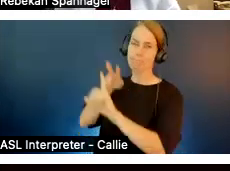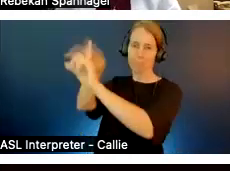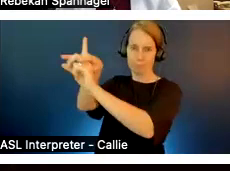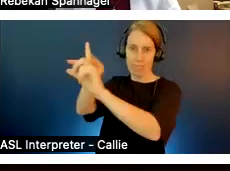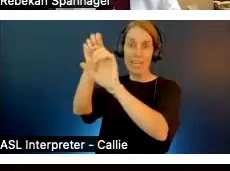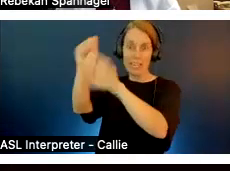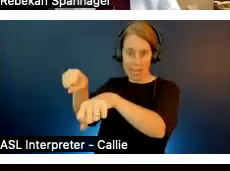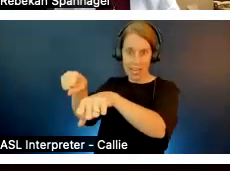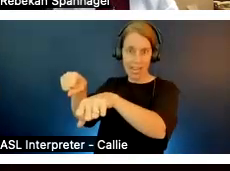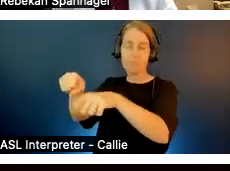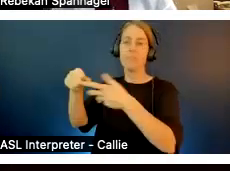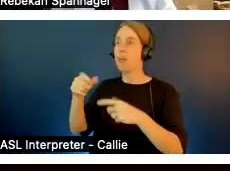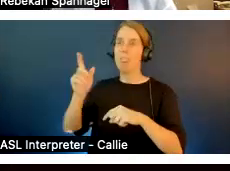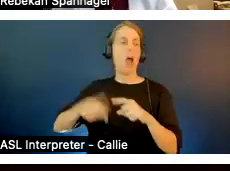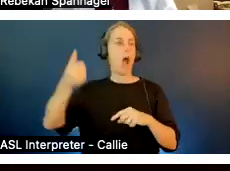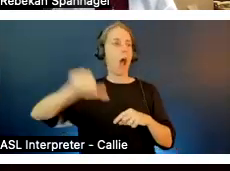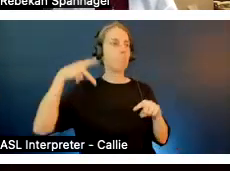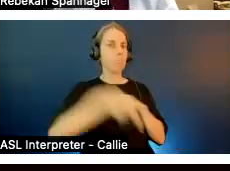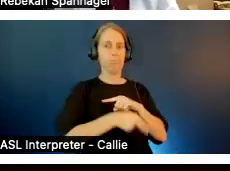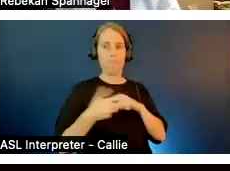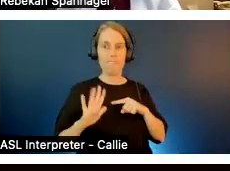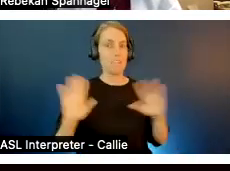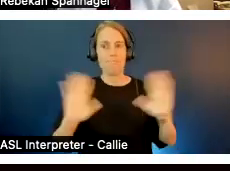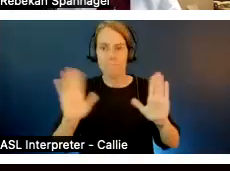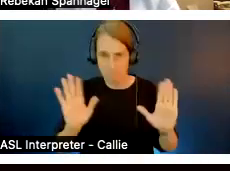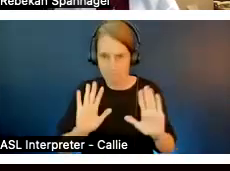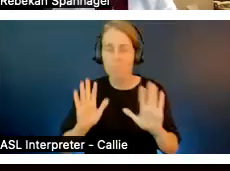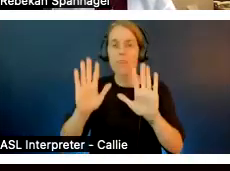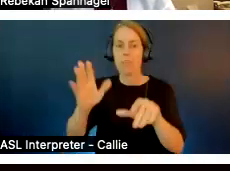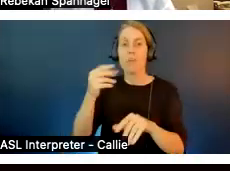a notice from the department of health and human services you have 30 days to request a hearing